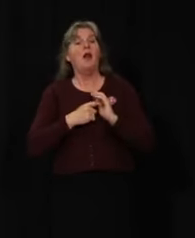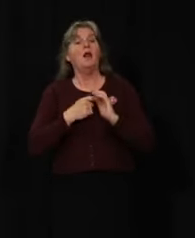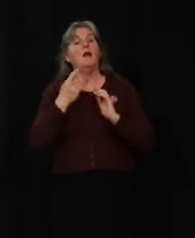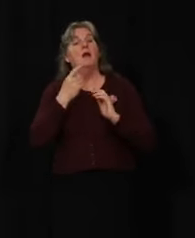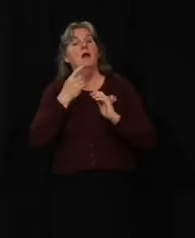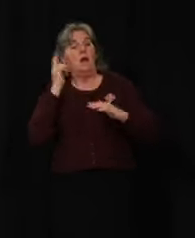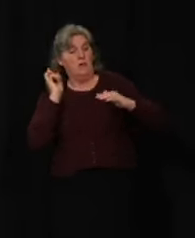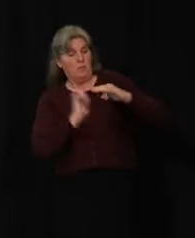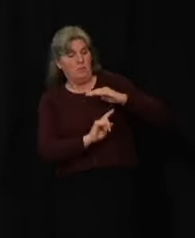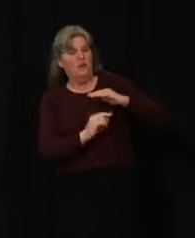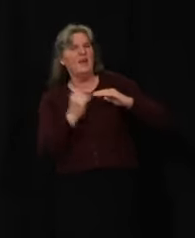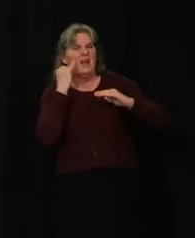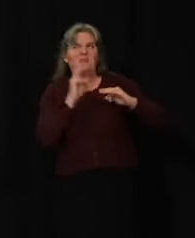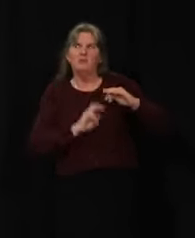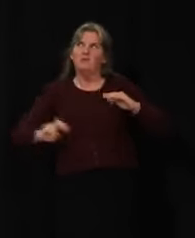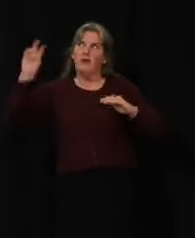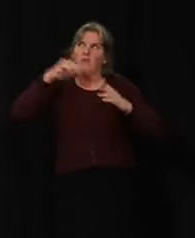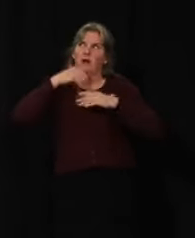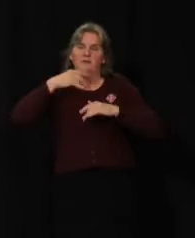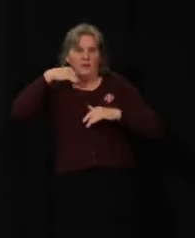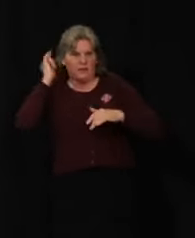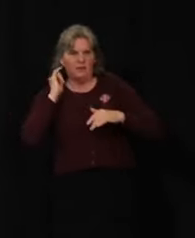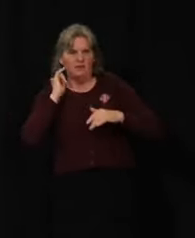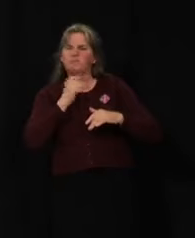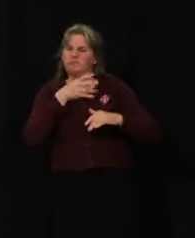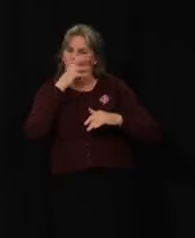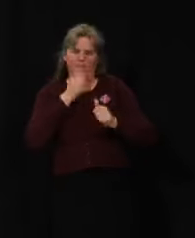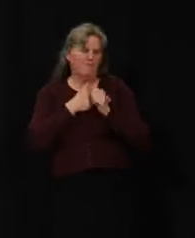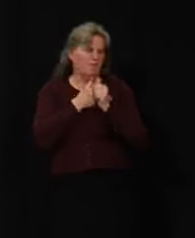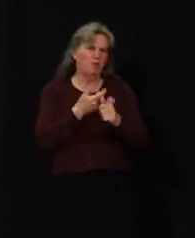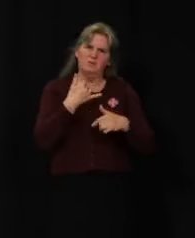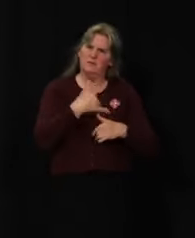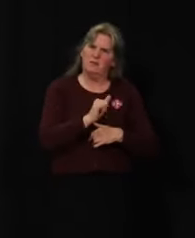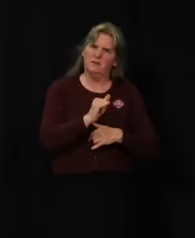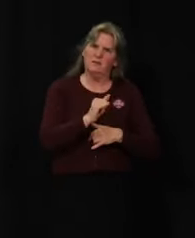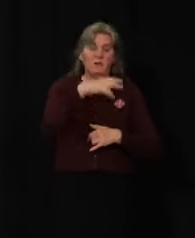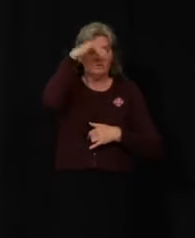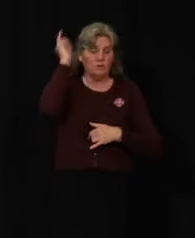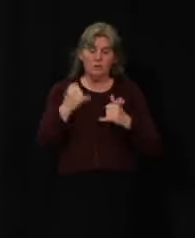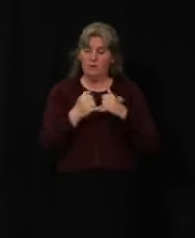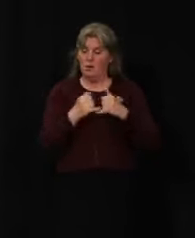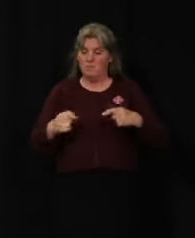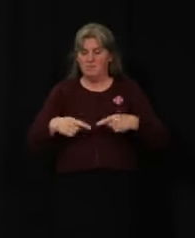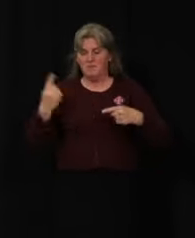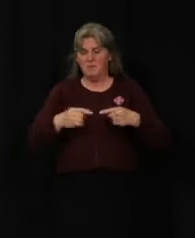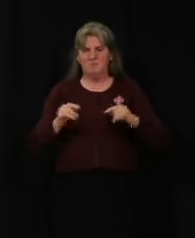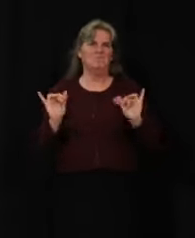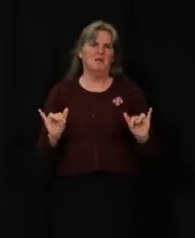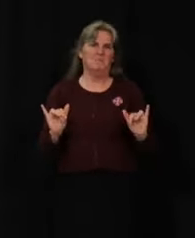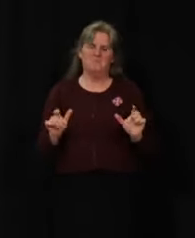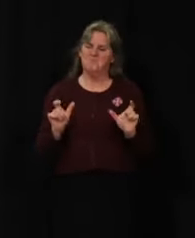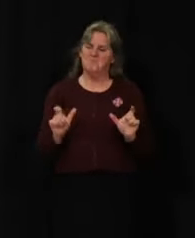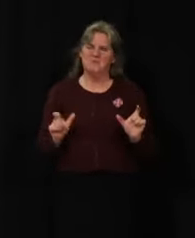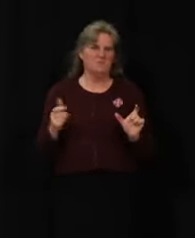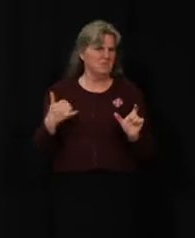strict border restrictions are still going to be in place for some time.